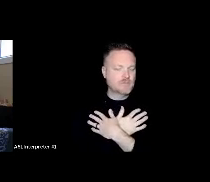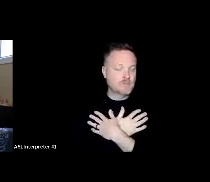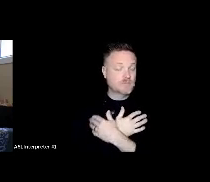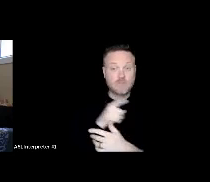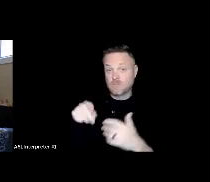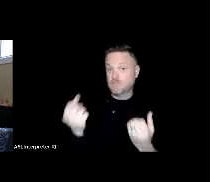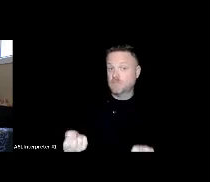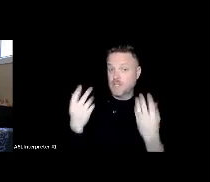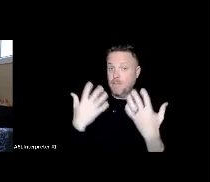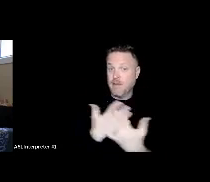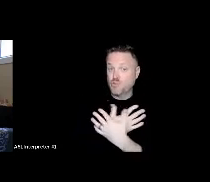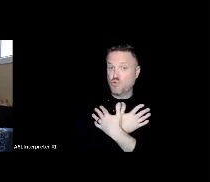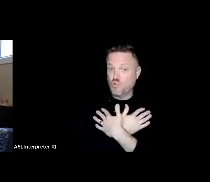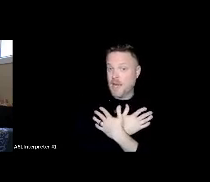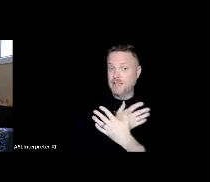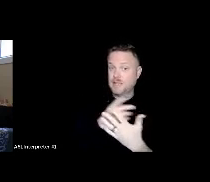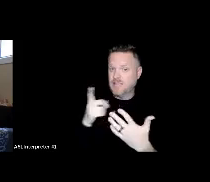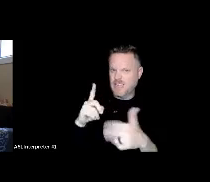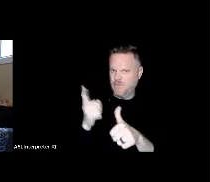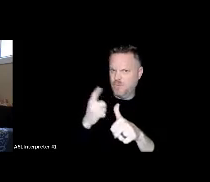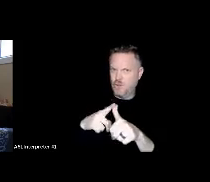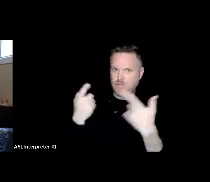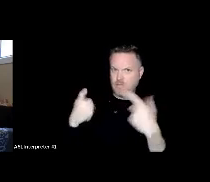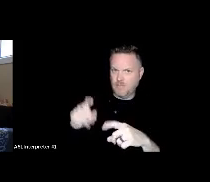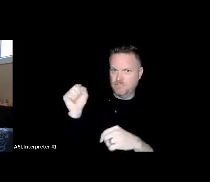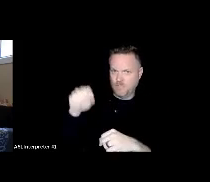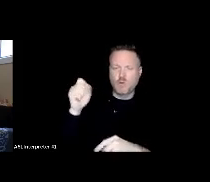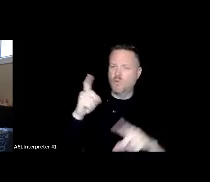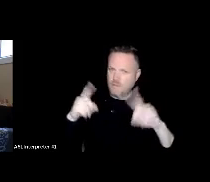in the beginning of a concussion is going to vary students by student. For some students, they need